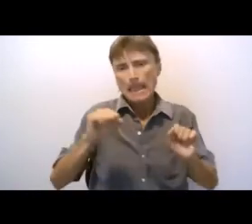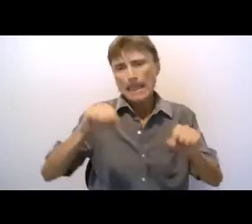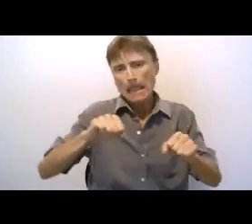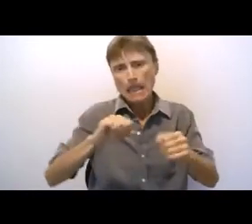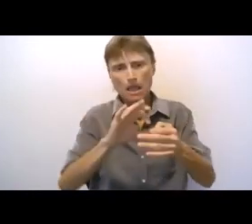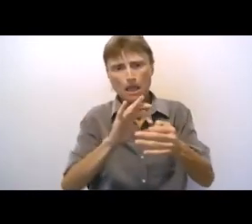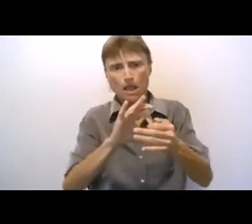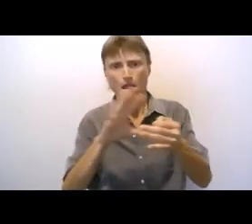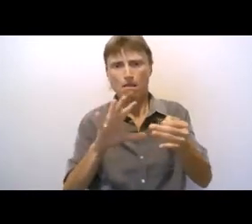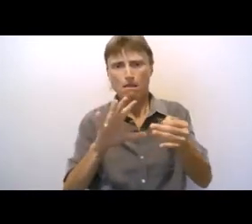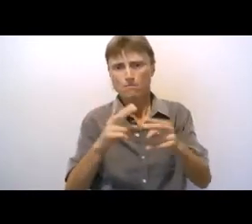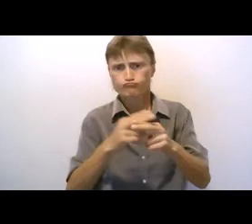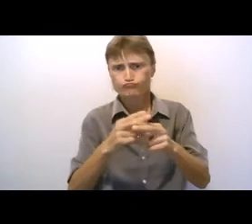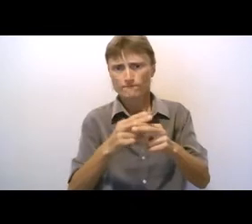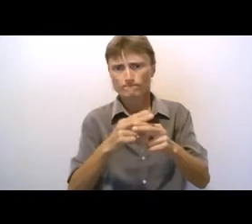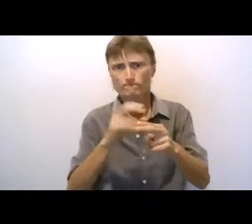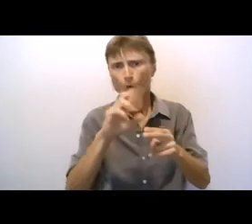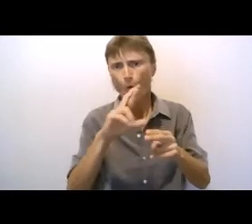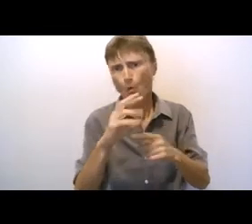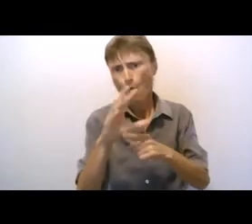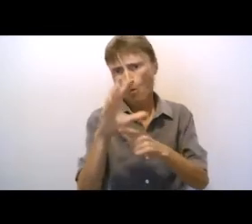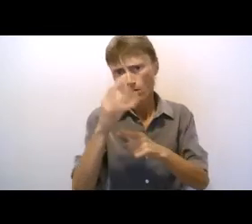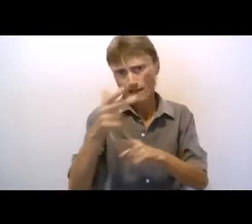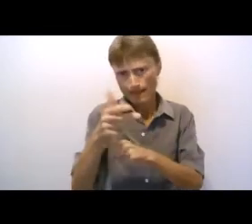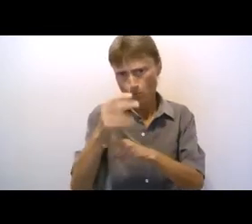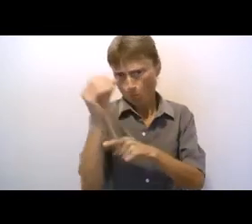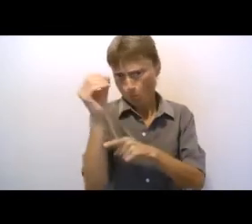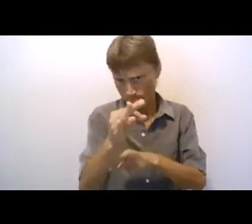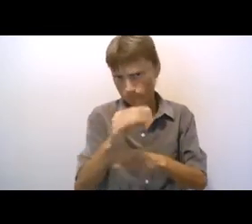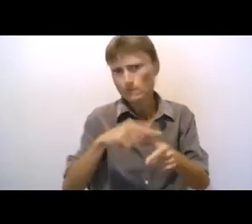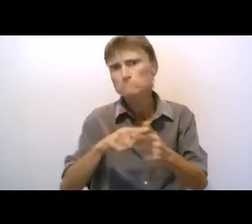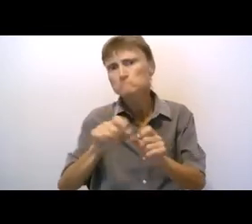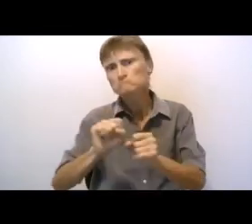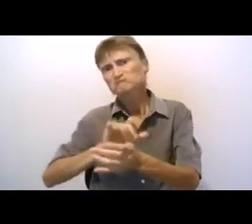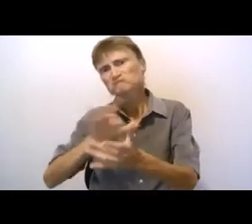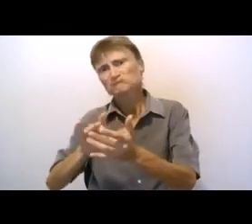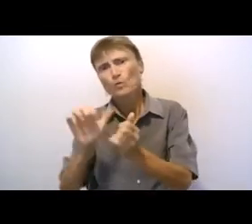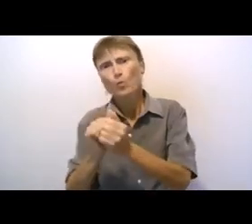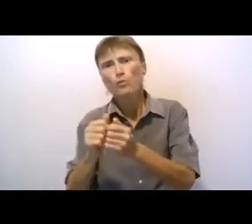for follow up conversations. In addition to these accountable spaces guidelines,